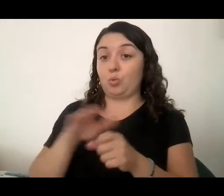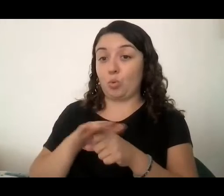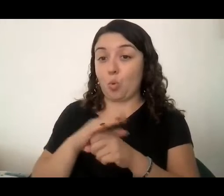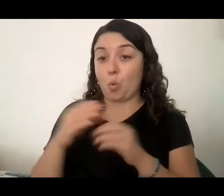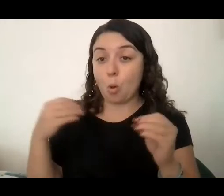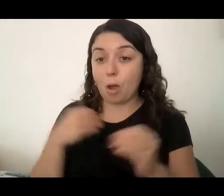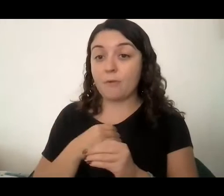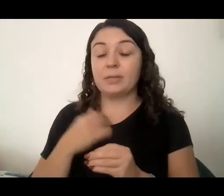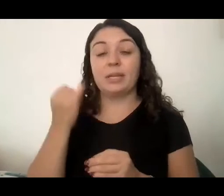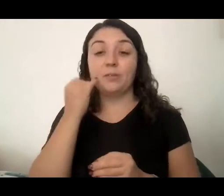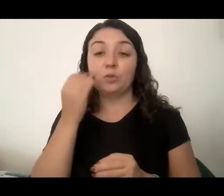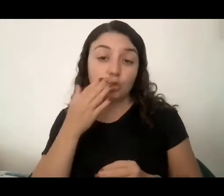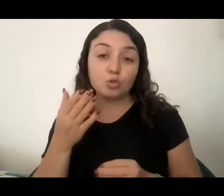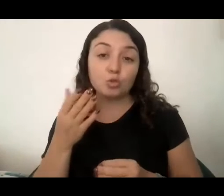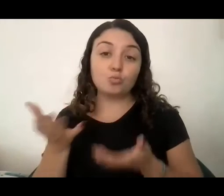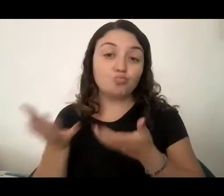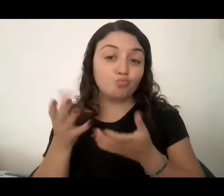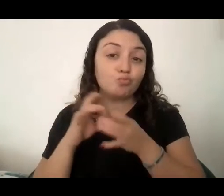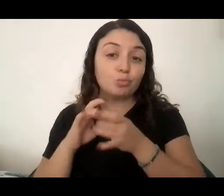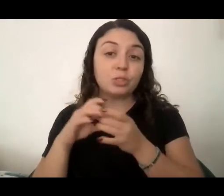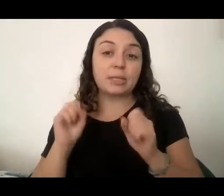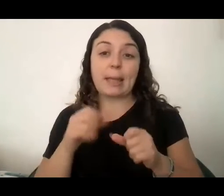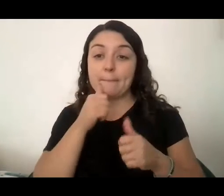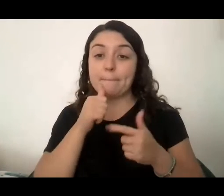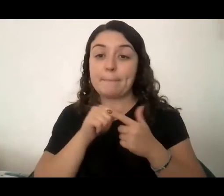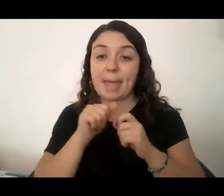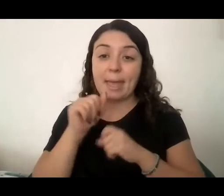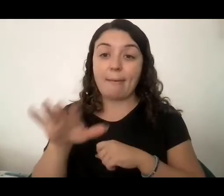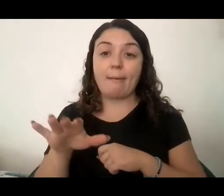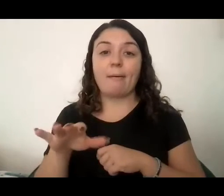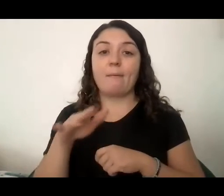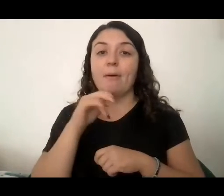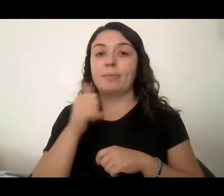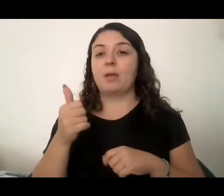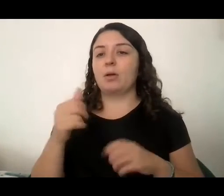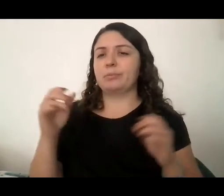a god relationship with the local office and you are not concerned it's going to get lost,